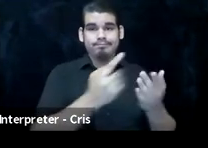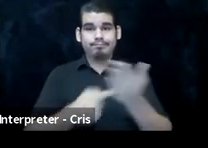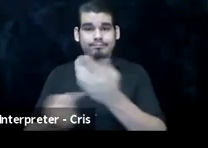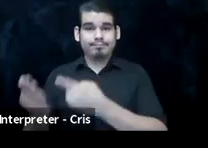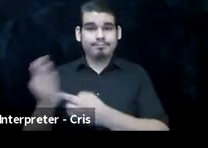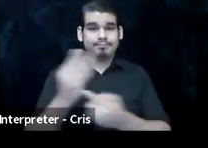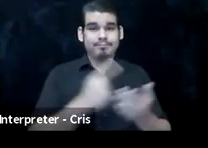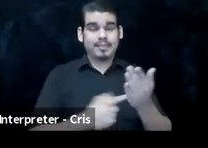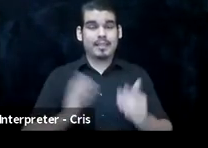Katherine Squire: So.